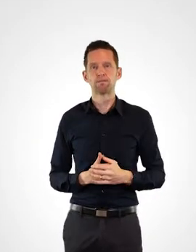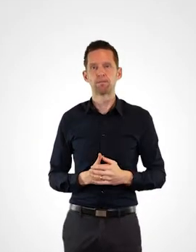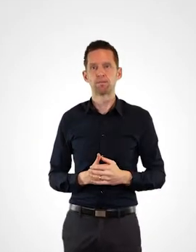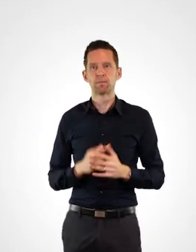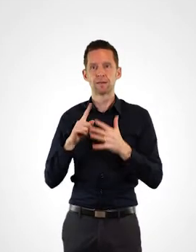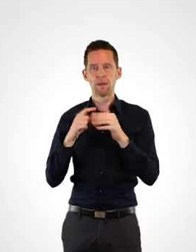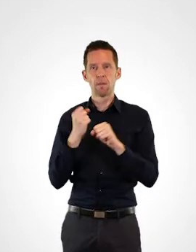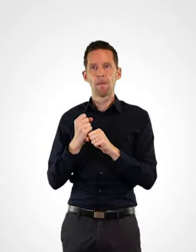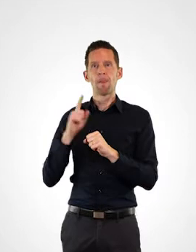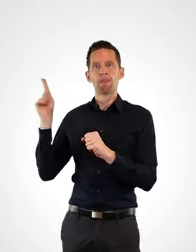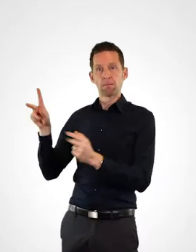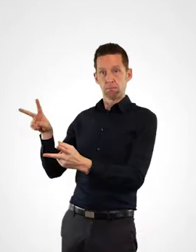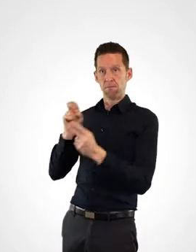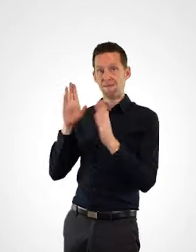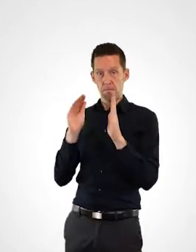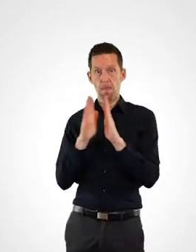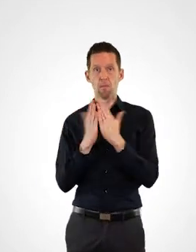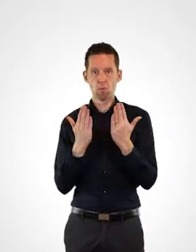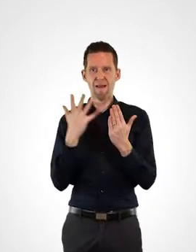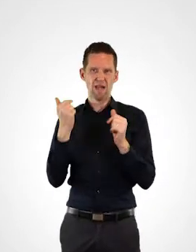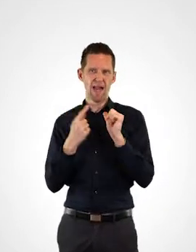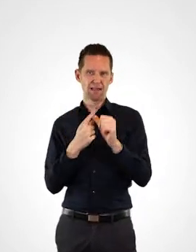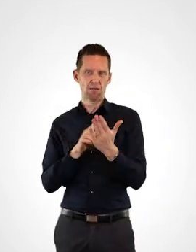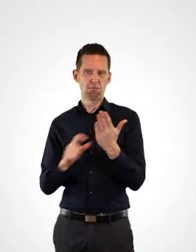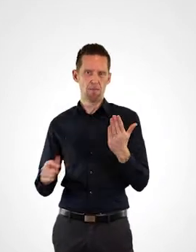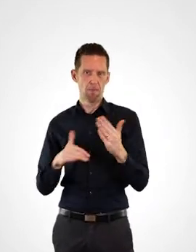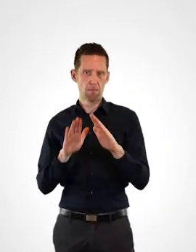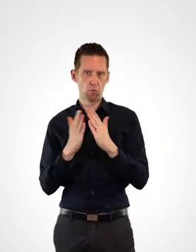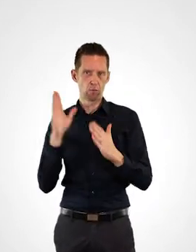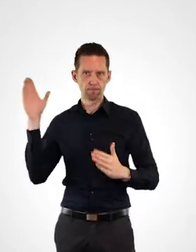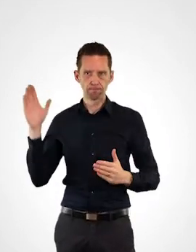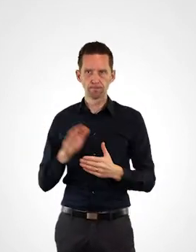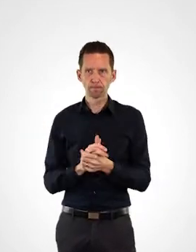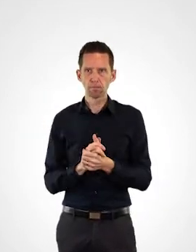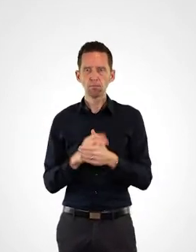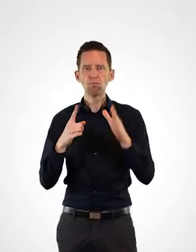which is taken exactly from the book, the answer can be found in the book.